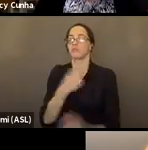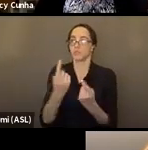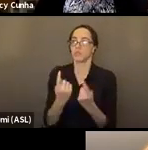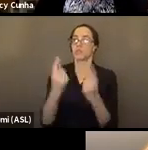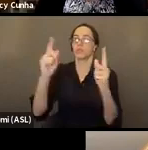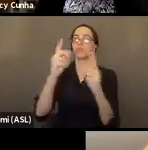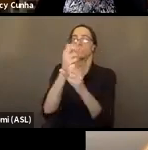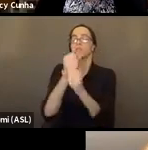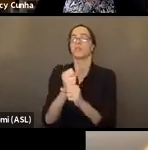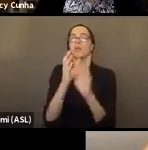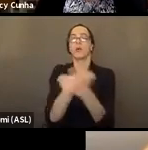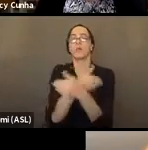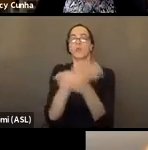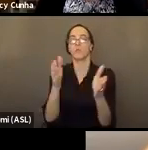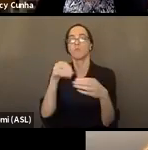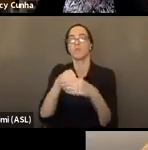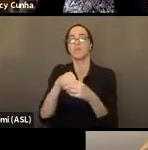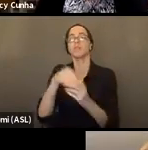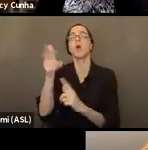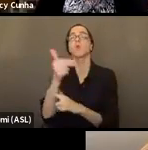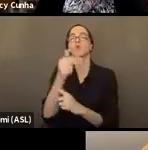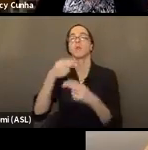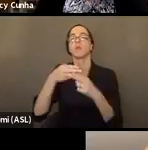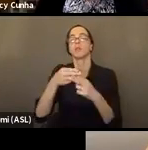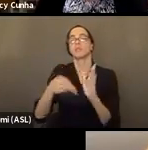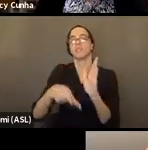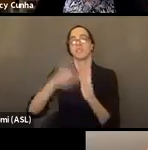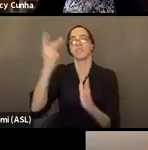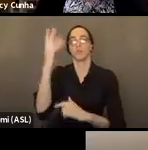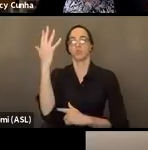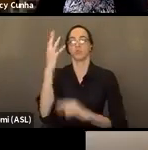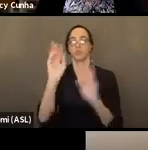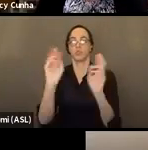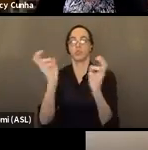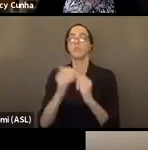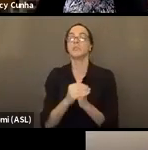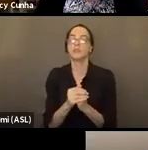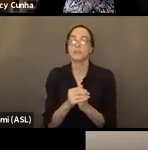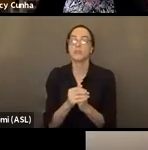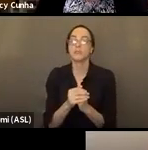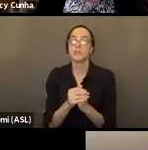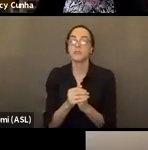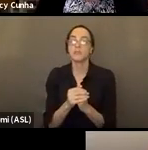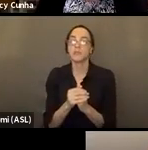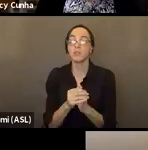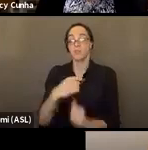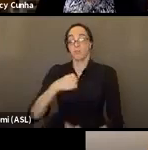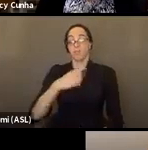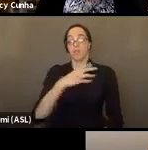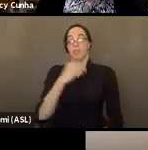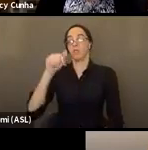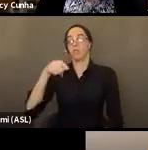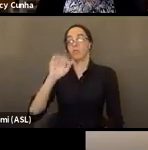so just april and i worked on a few other little situations similar to that so